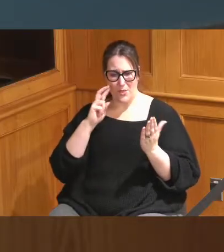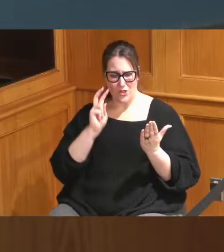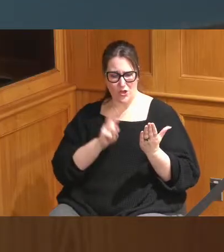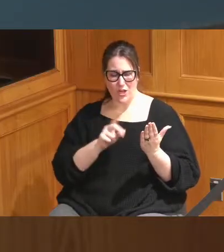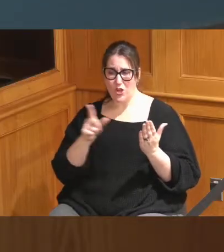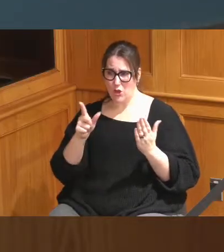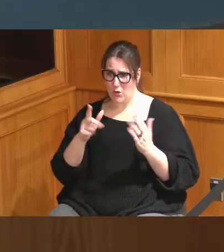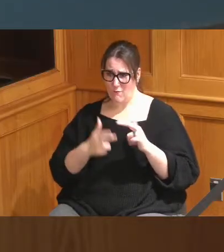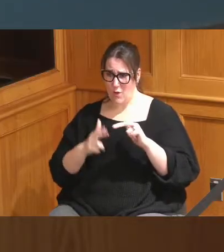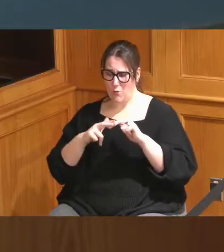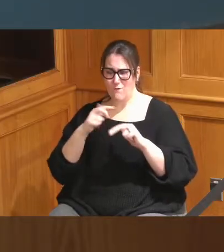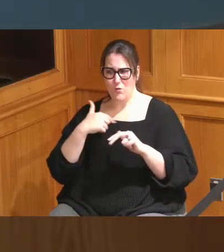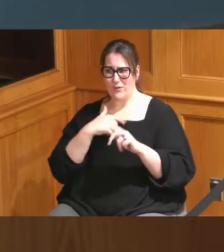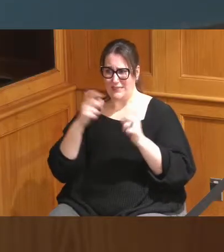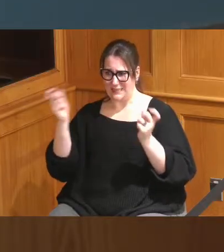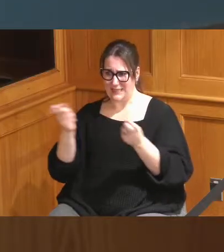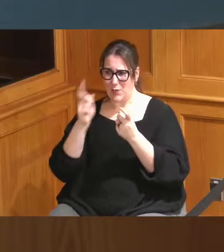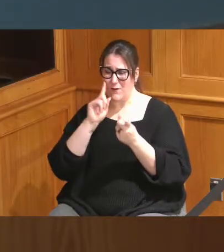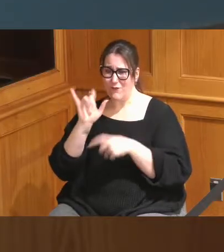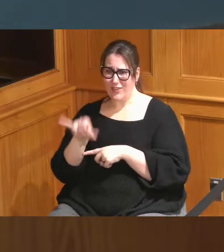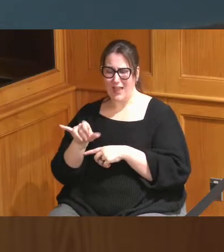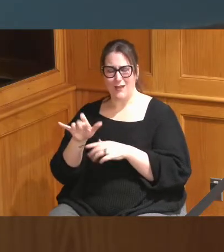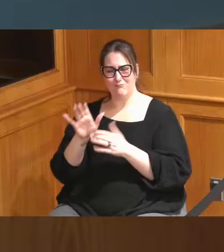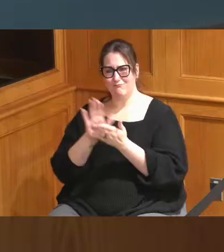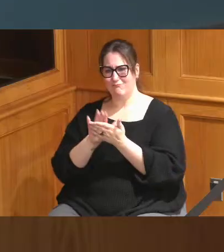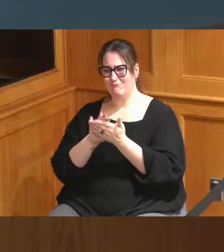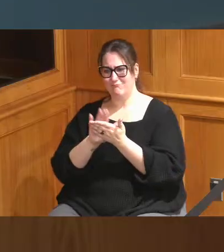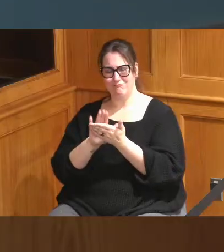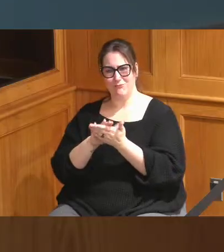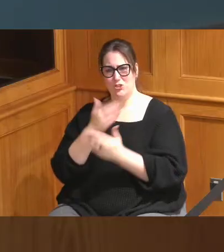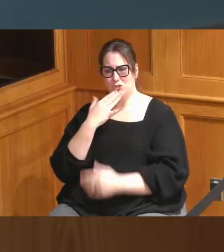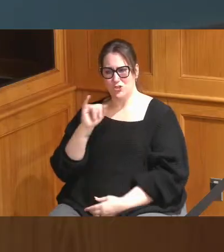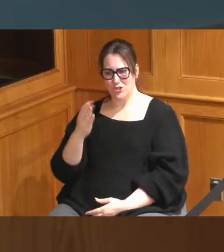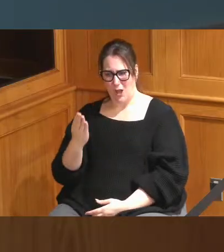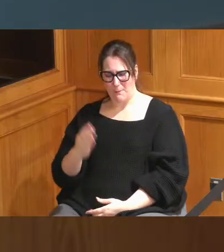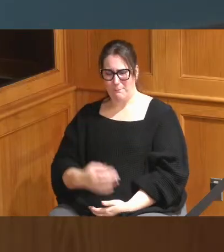we celebrate that progress in making sure we've got a full complement of deputies whether it's